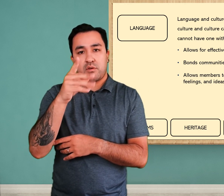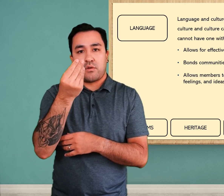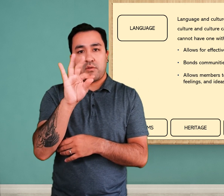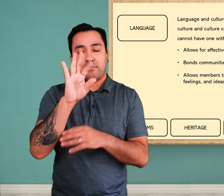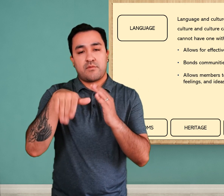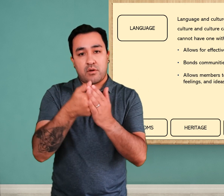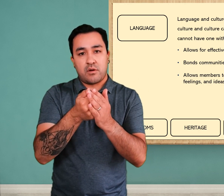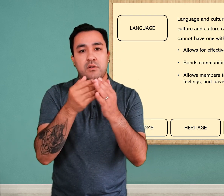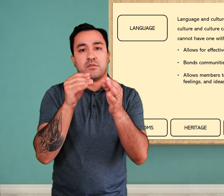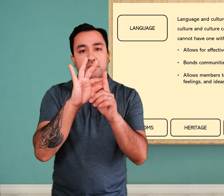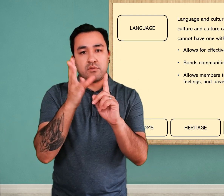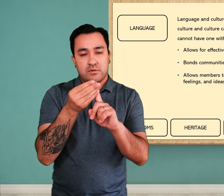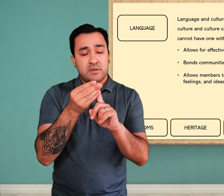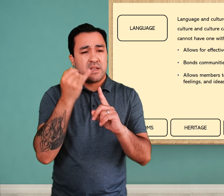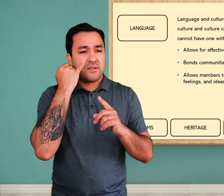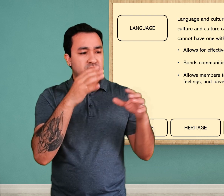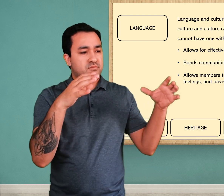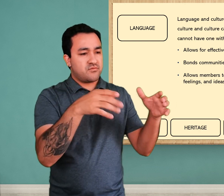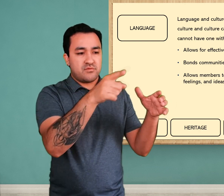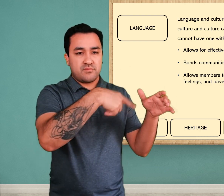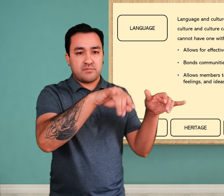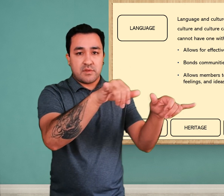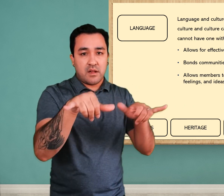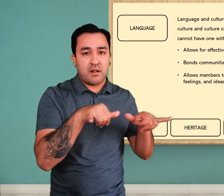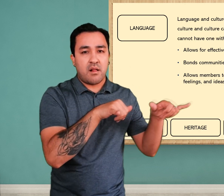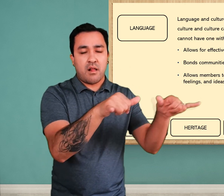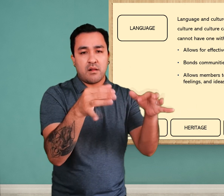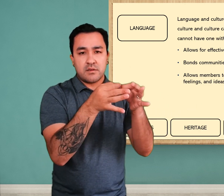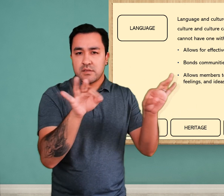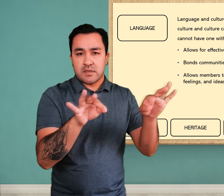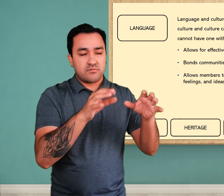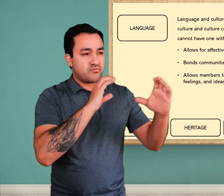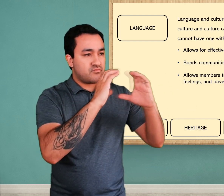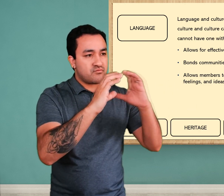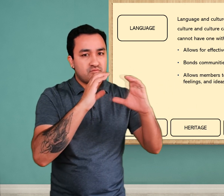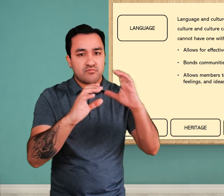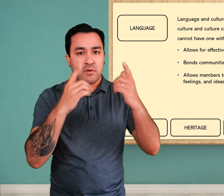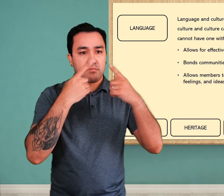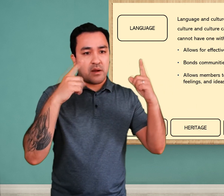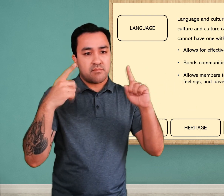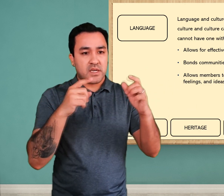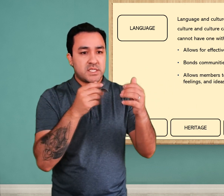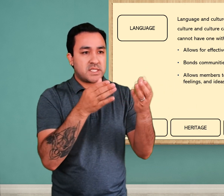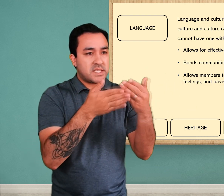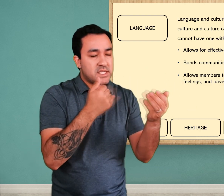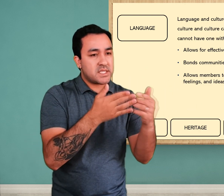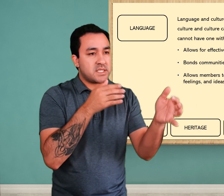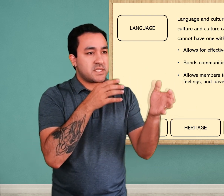If a group of people do not have a common language to effectively communicate, then it is not a culture.